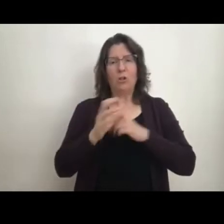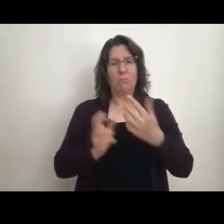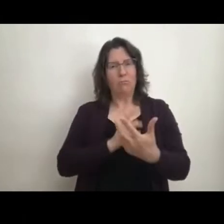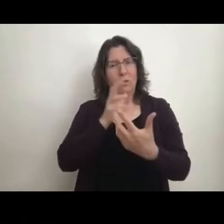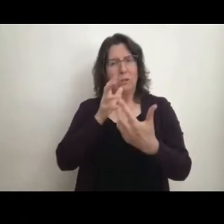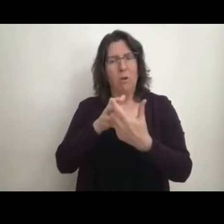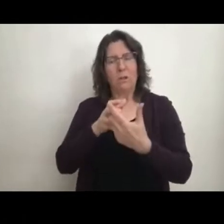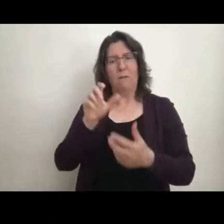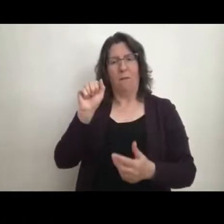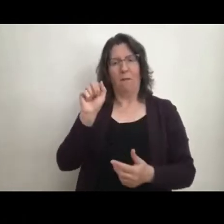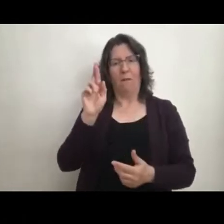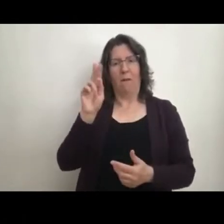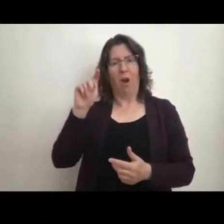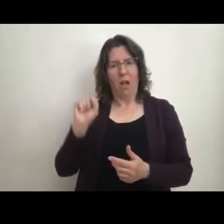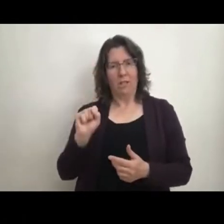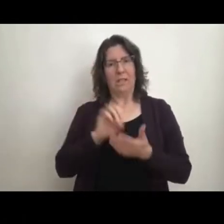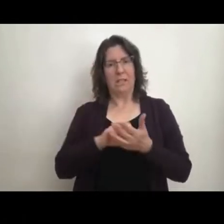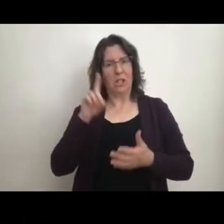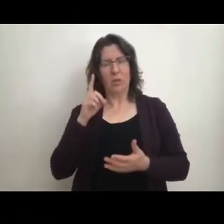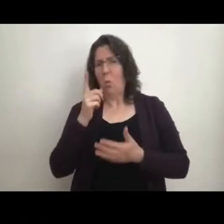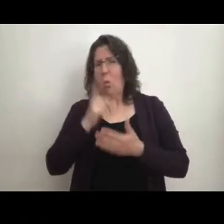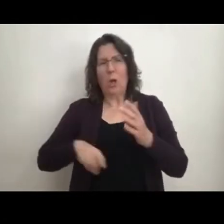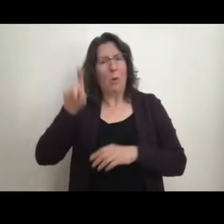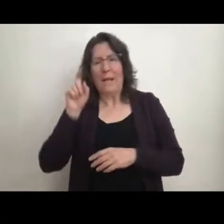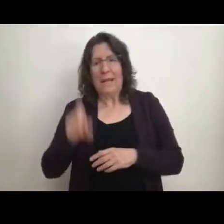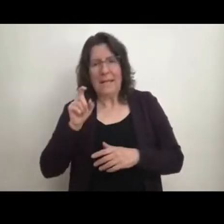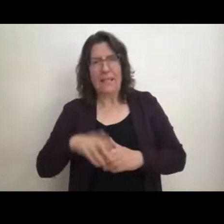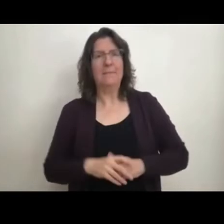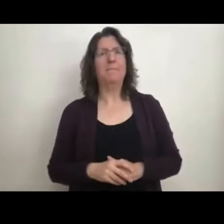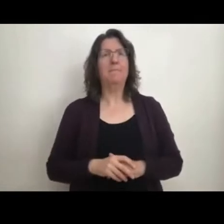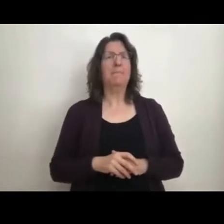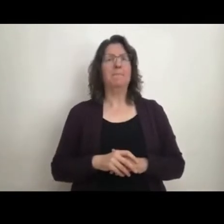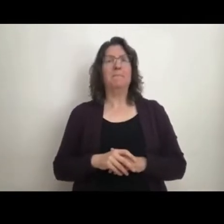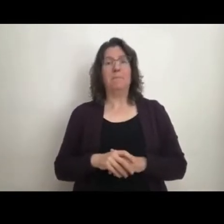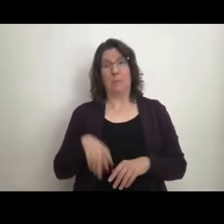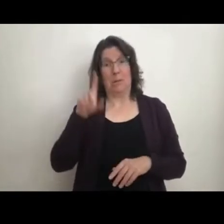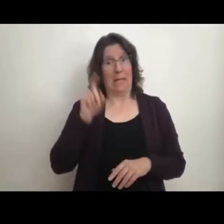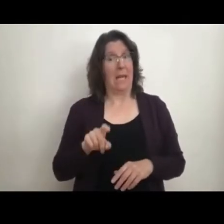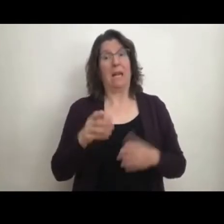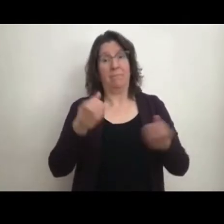to offer culturally responsive arts in education for the deaf classroom.